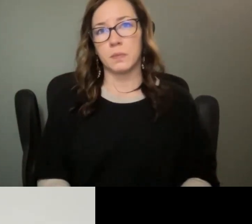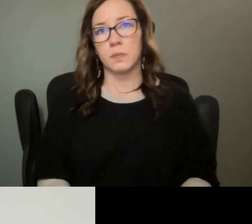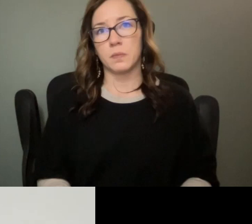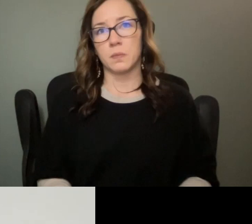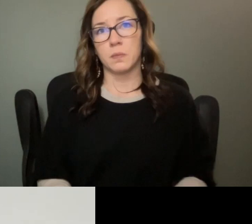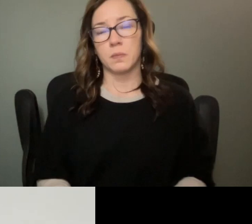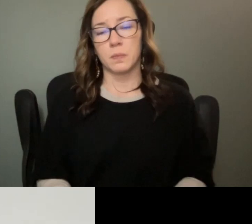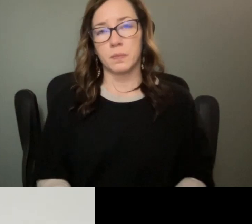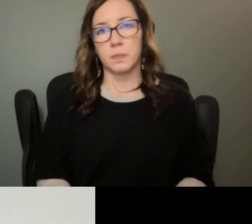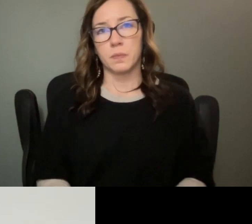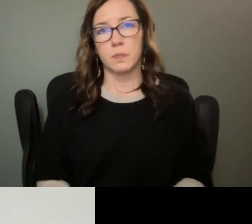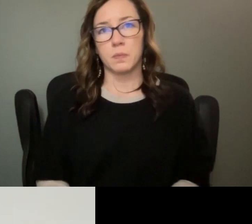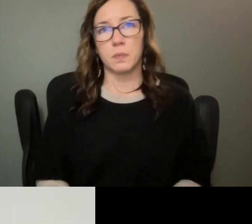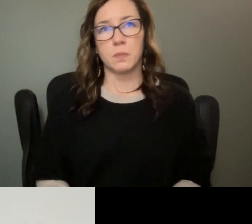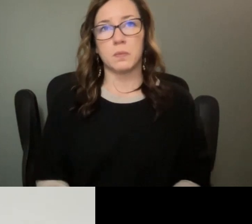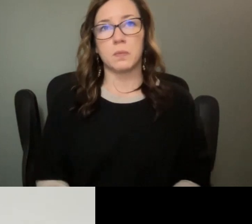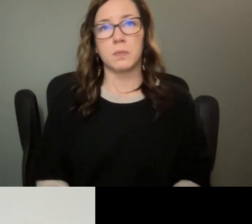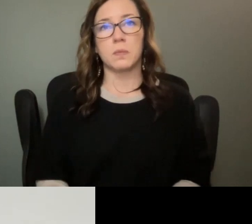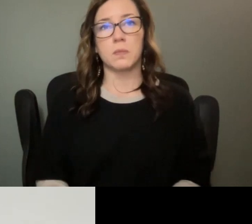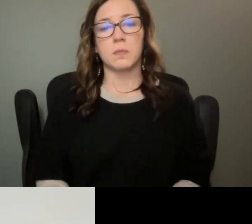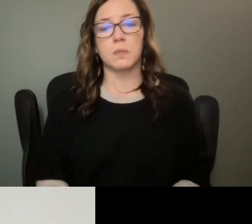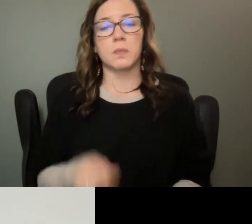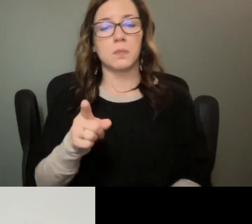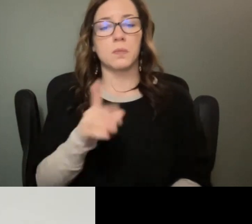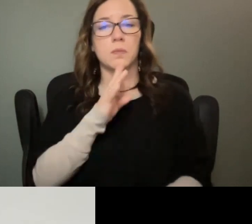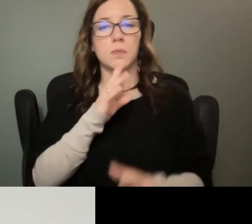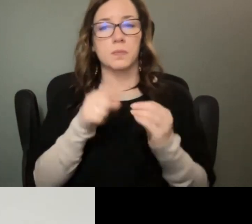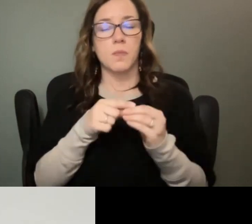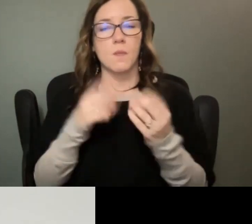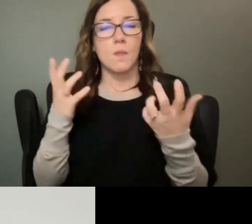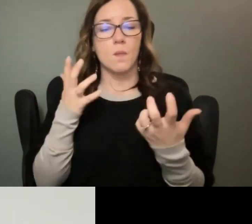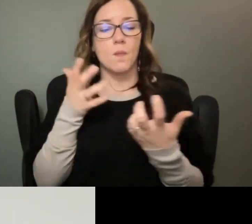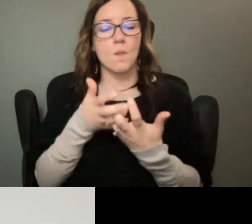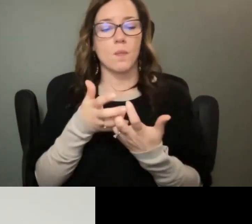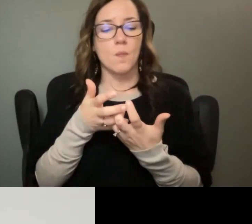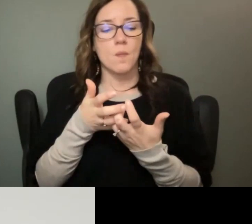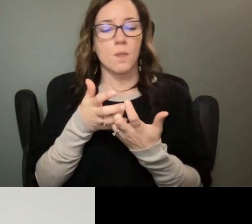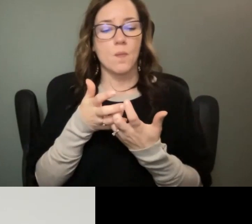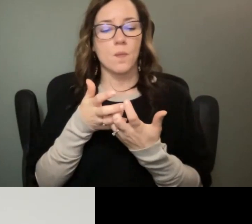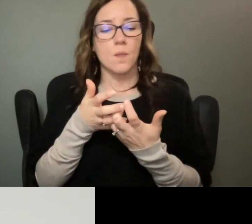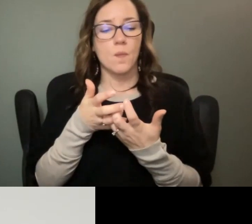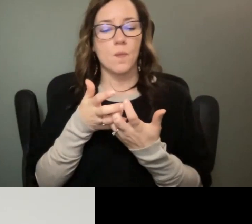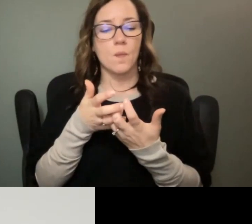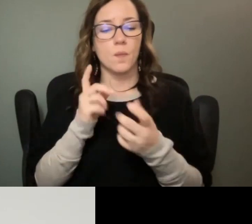and about the thank you matching contribution